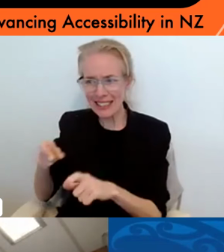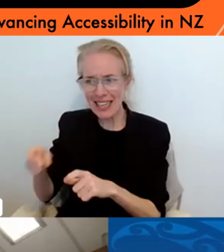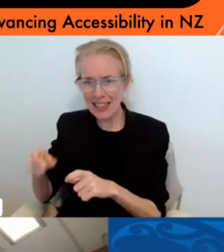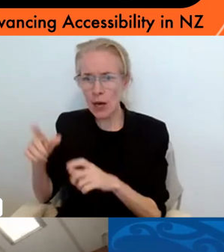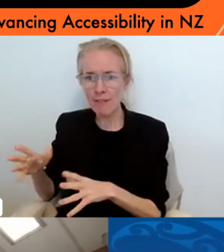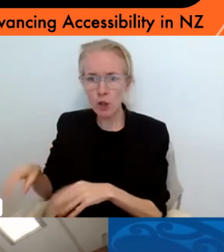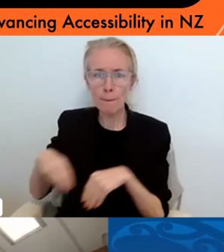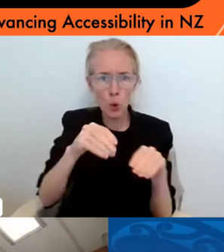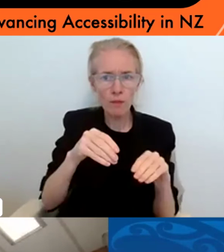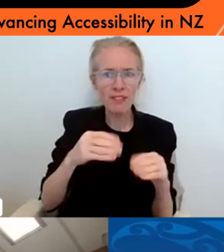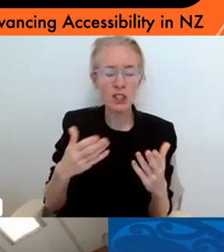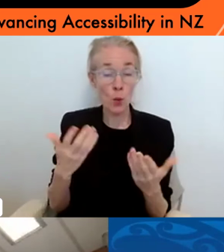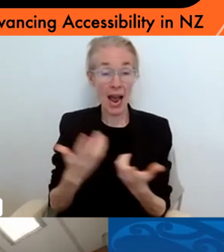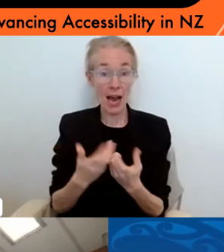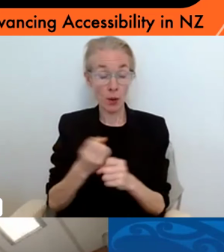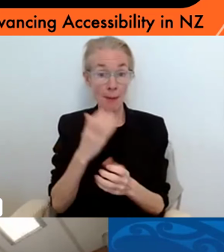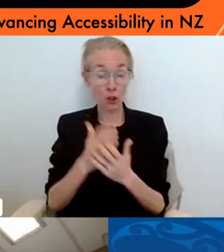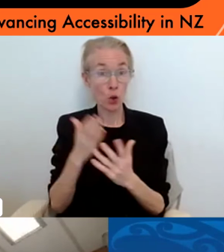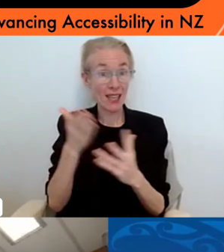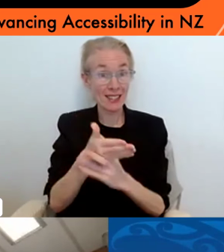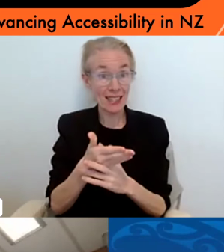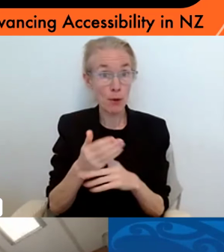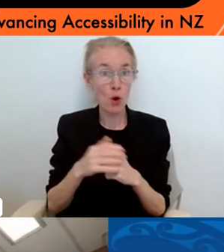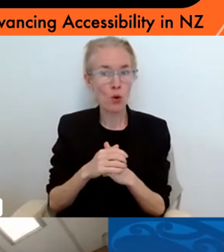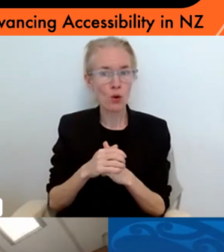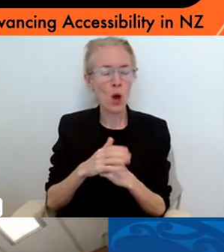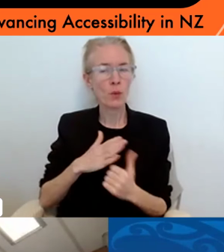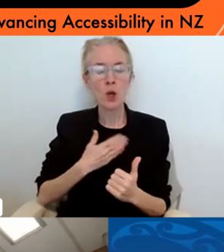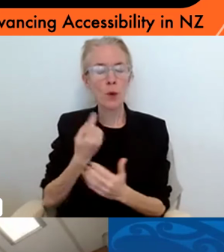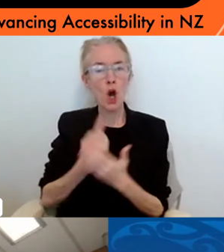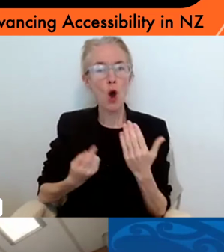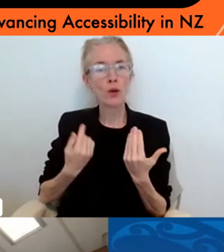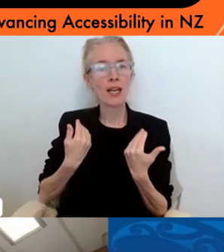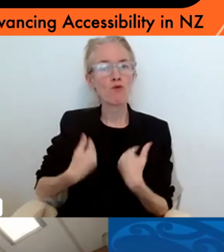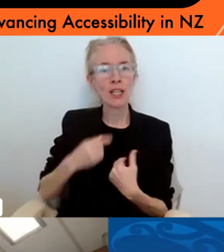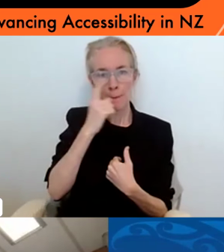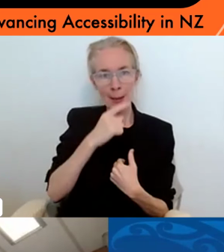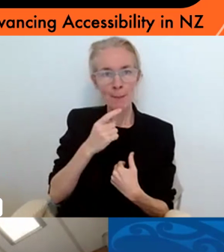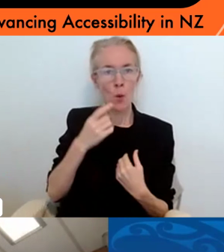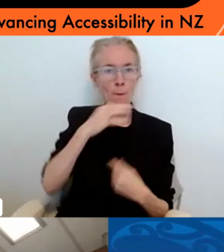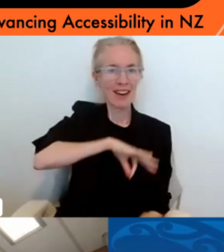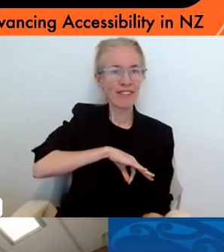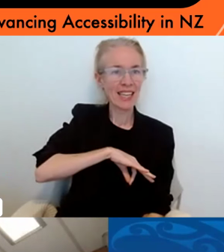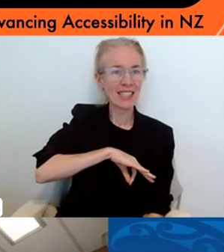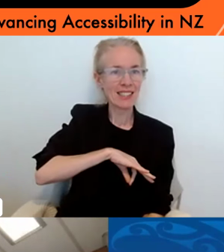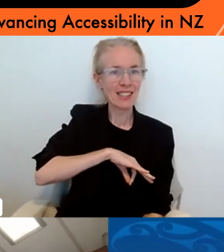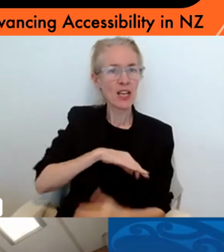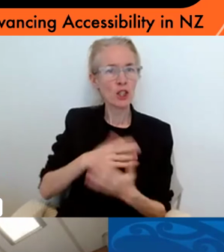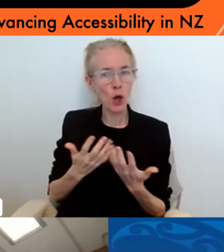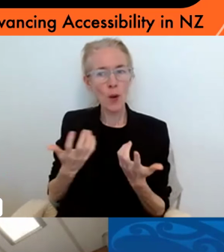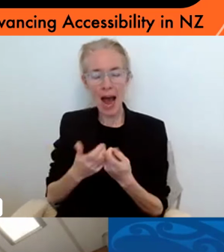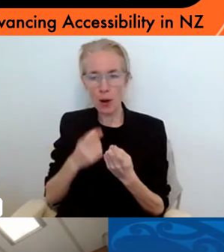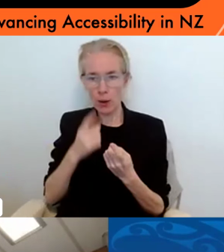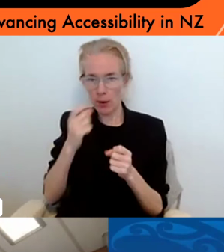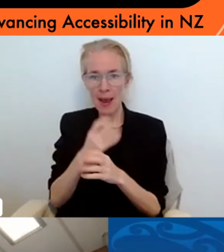designed for everyone? How do we do it so just the wealthy people just don't move back into some place? How do we do that from an equity point of view across the board? So I think there's some